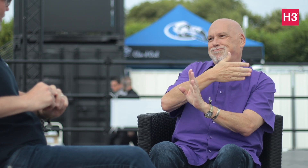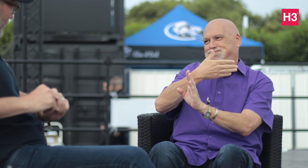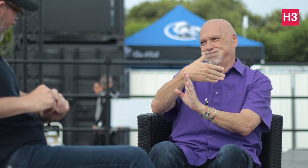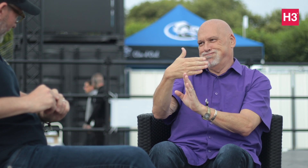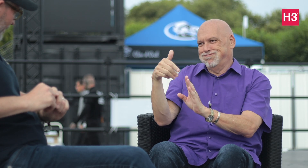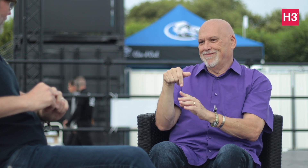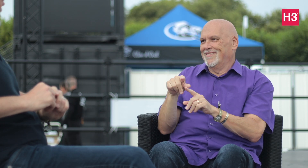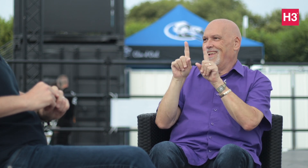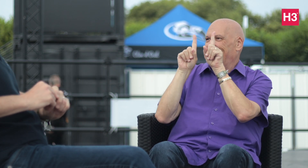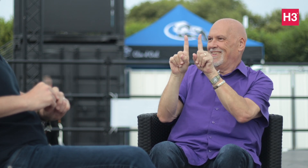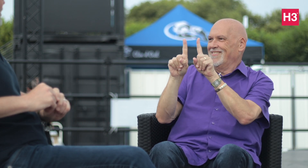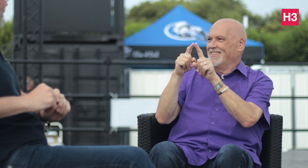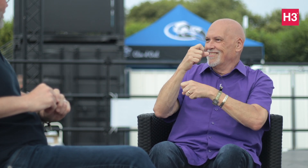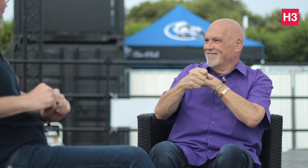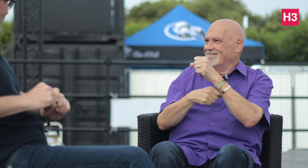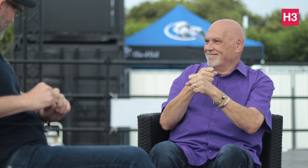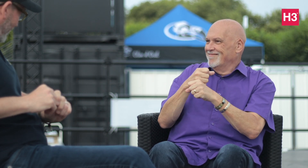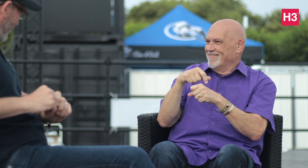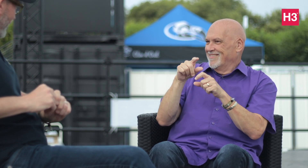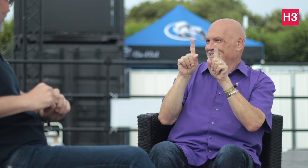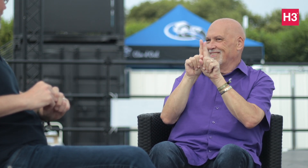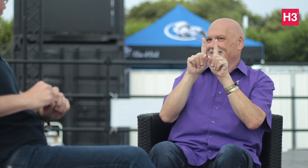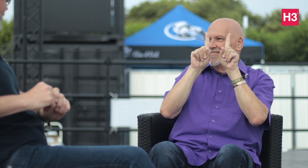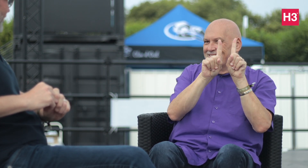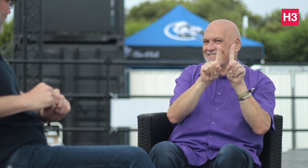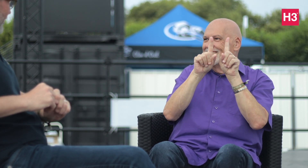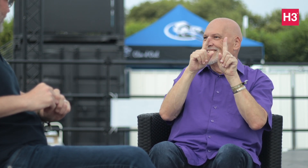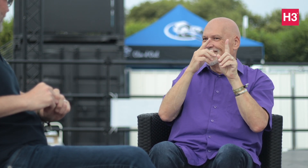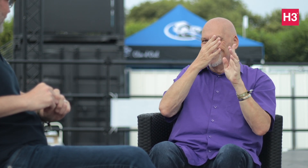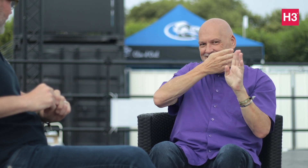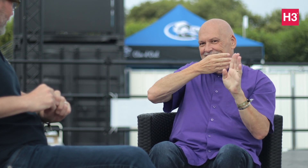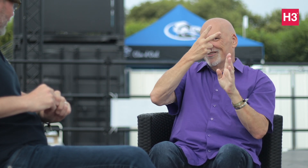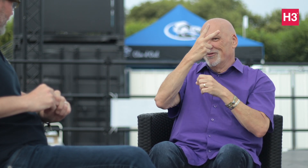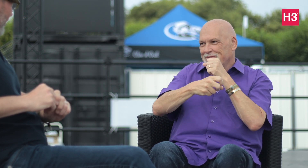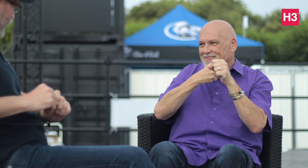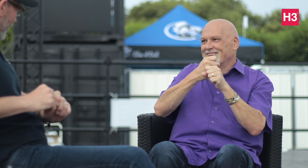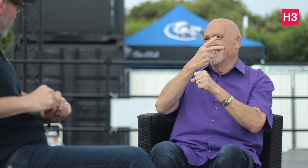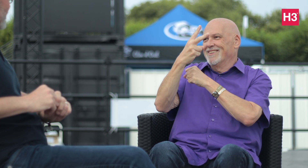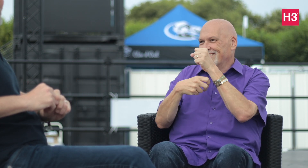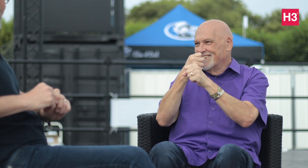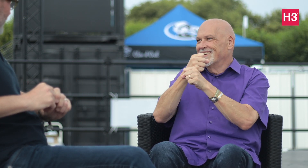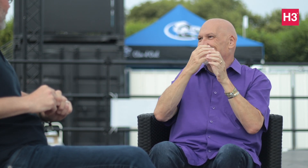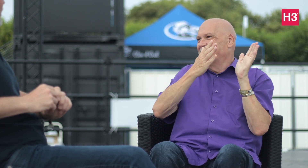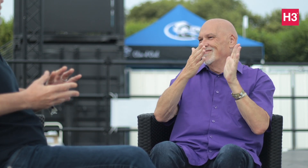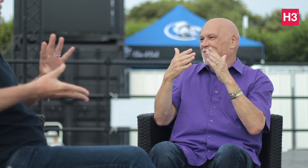[Anselmo]: Ok, 2003. So, this is the 11th festival so far